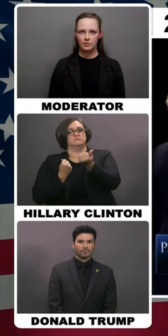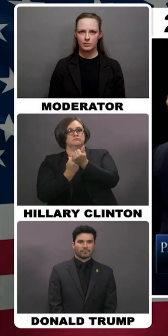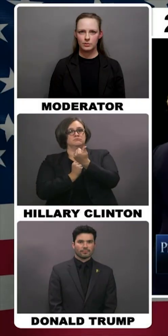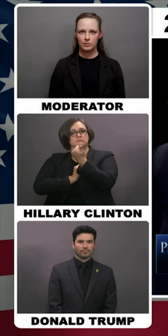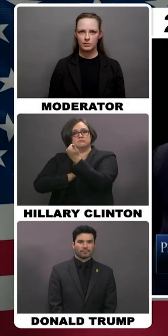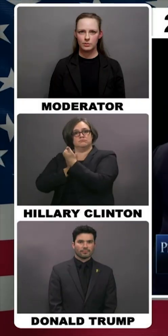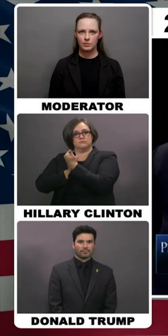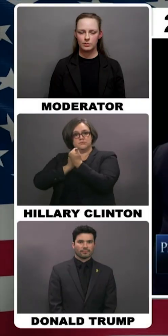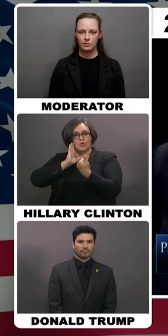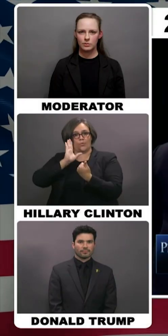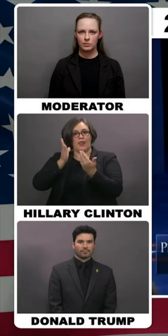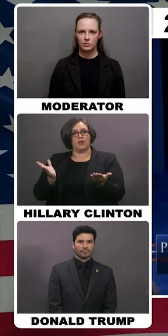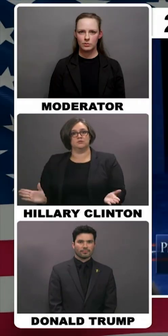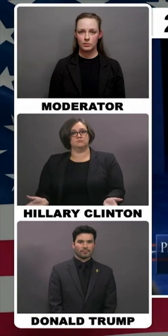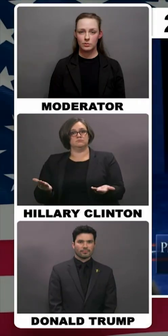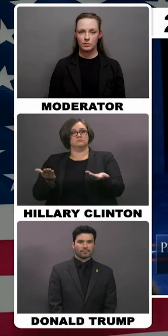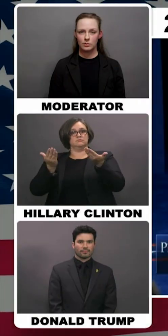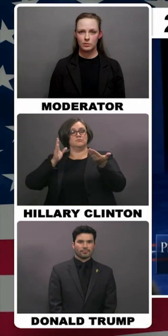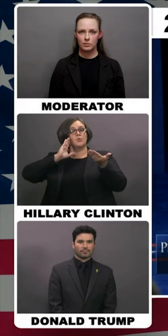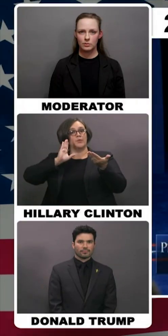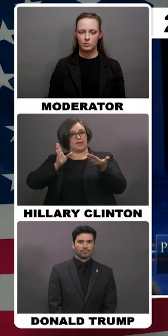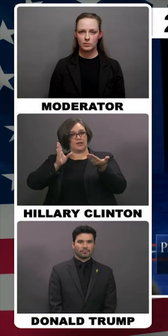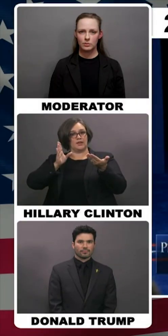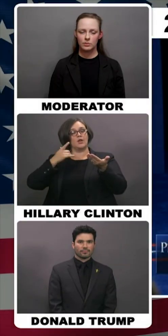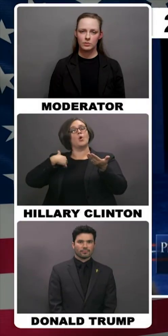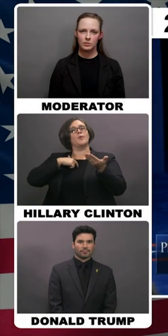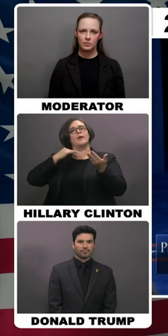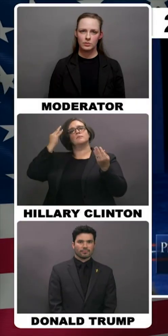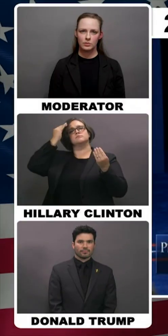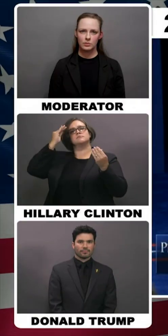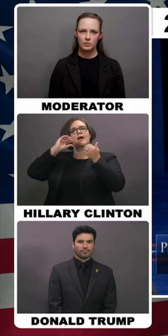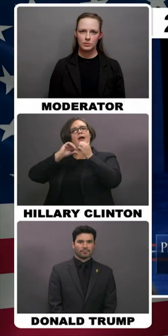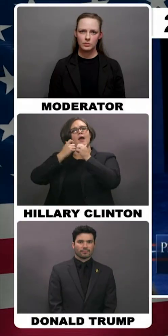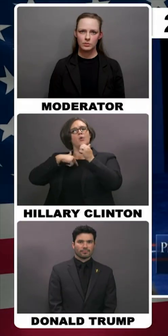We are going to be looking for ways to celebrate our diversity,